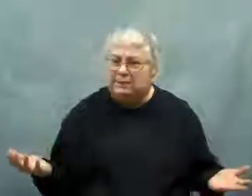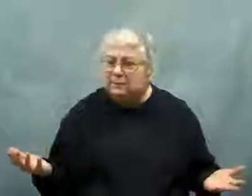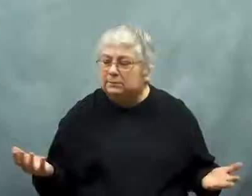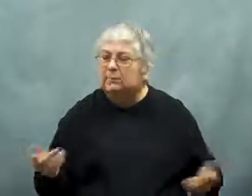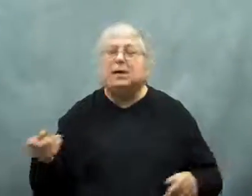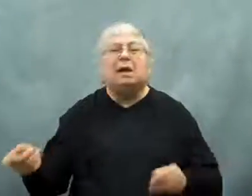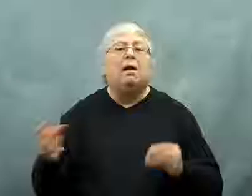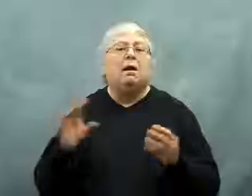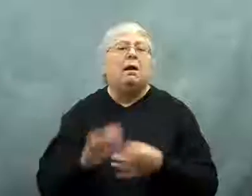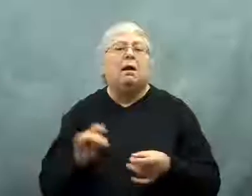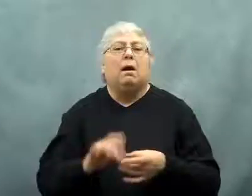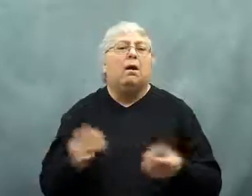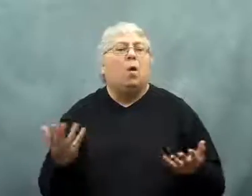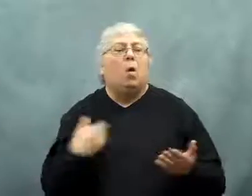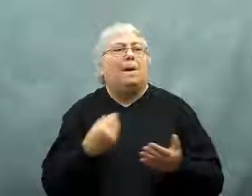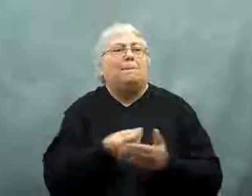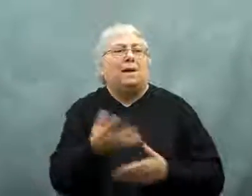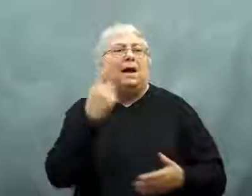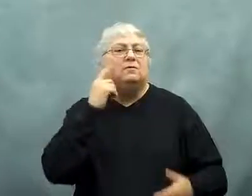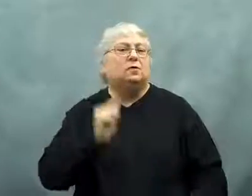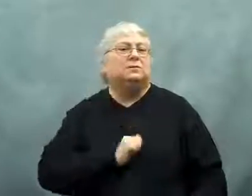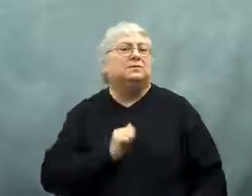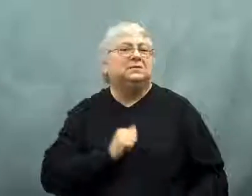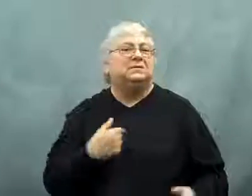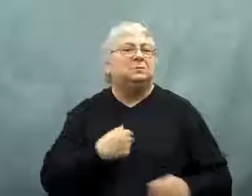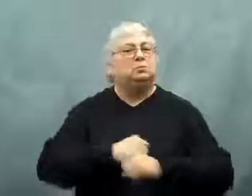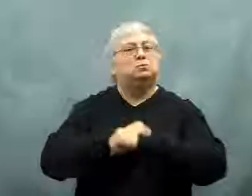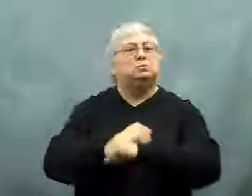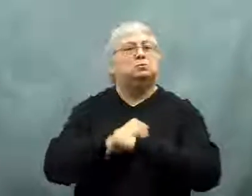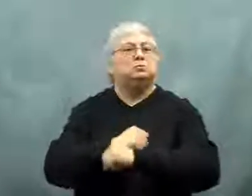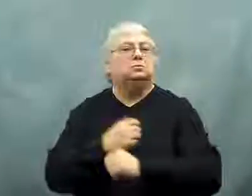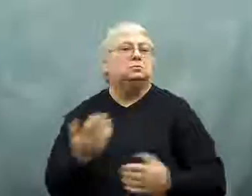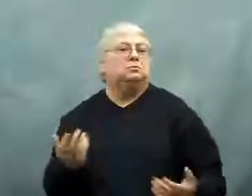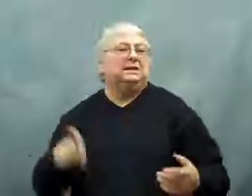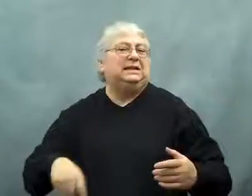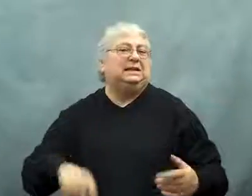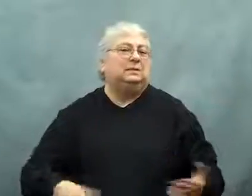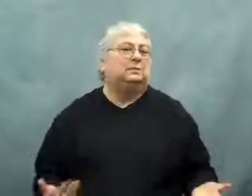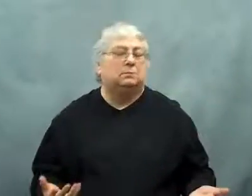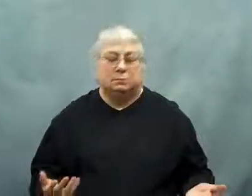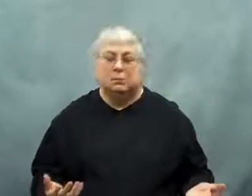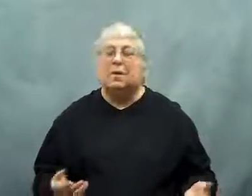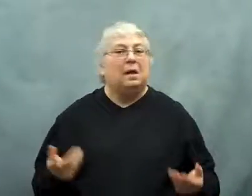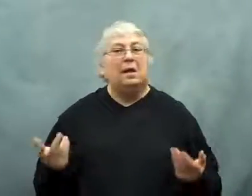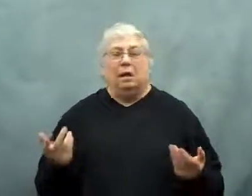She said she purchased them for her own protection.